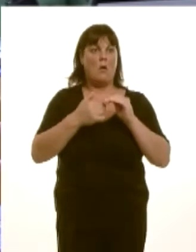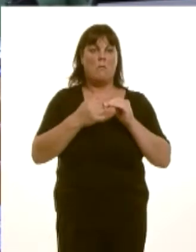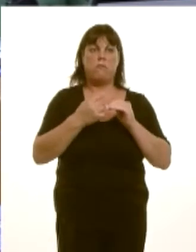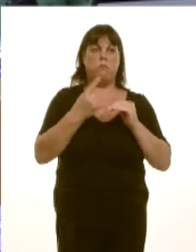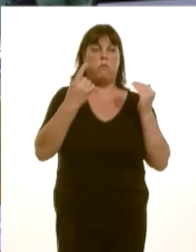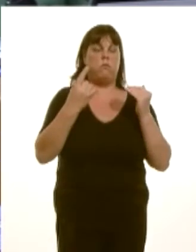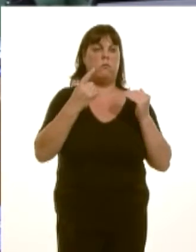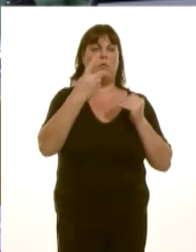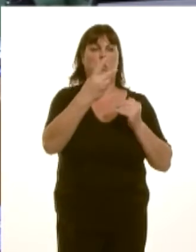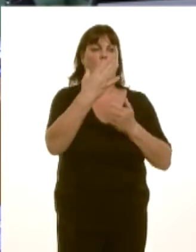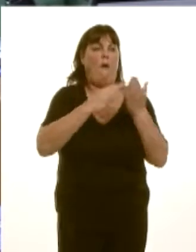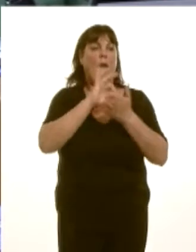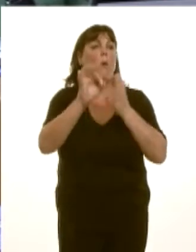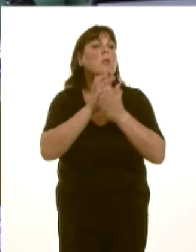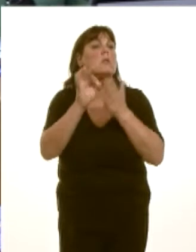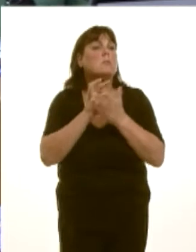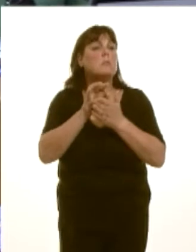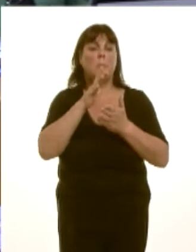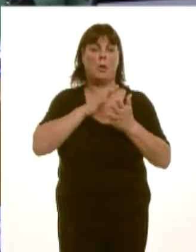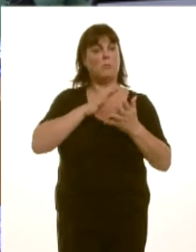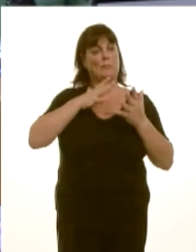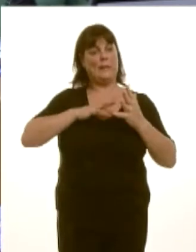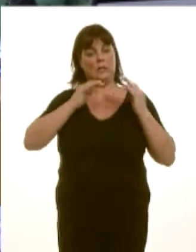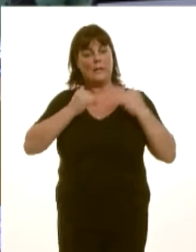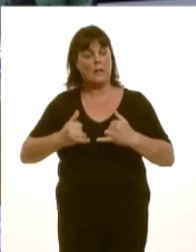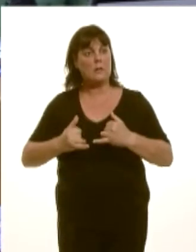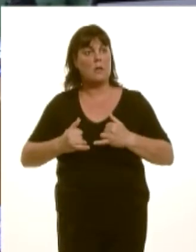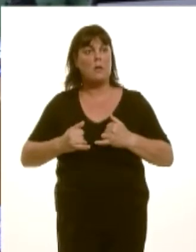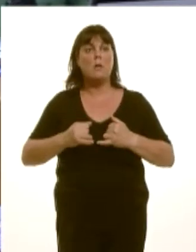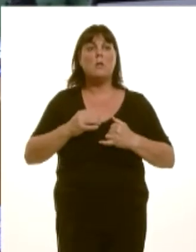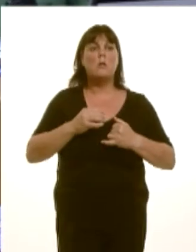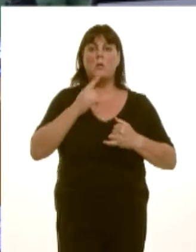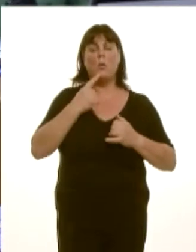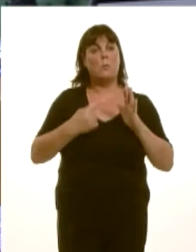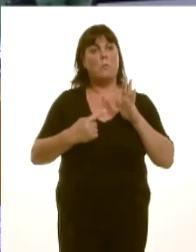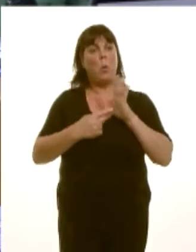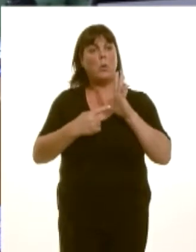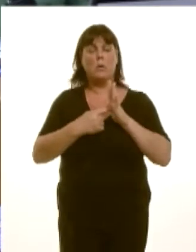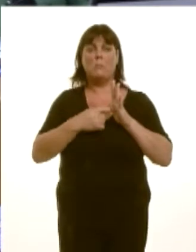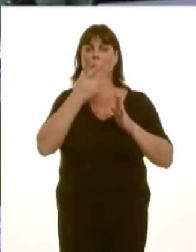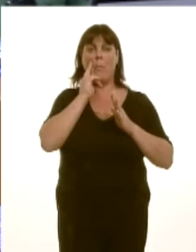So, yes, it is important that people do not have to spend an inordinate amount of time